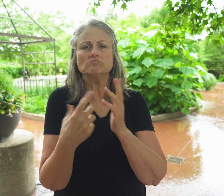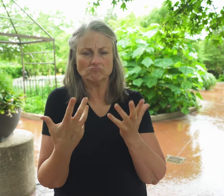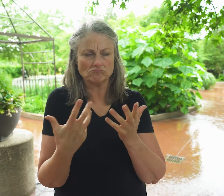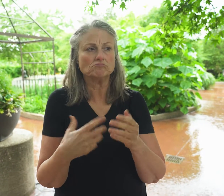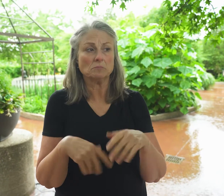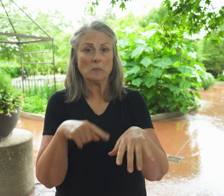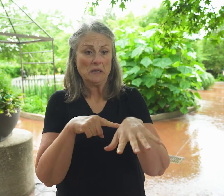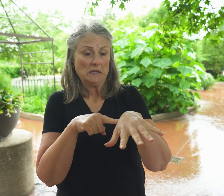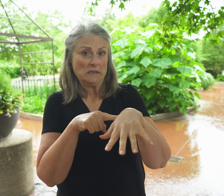Let me give you an example.